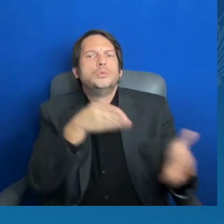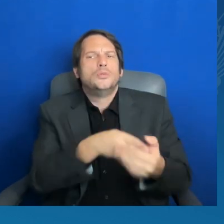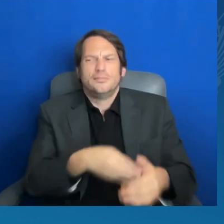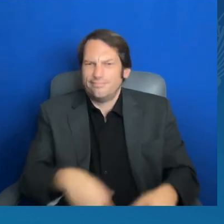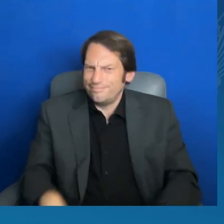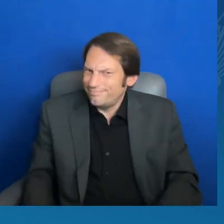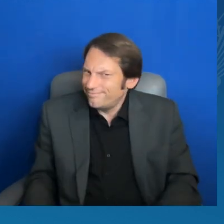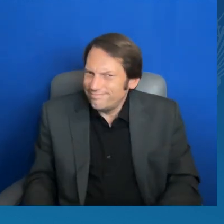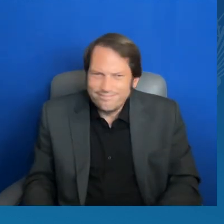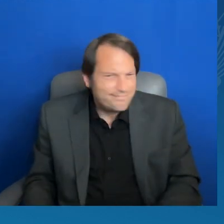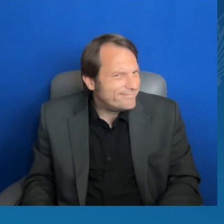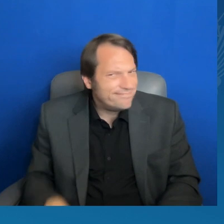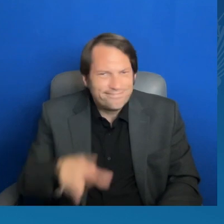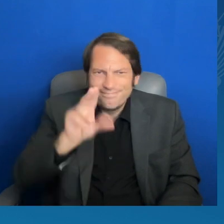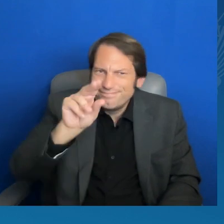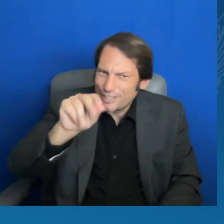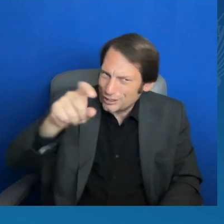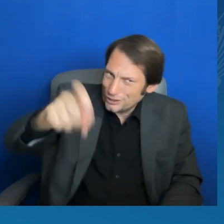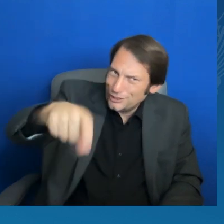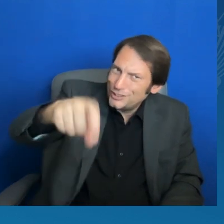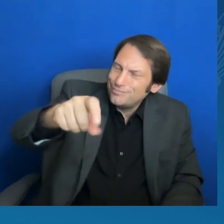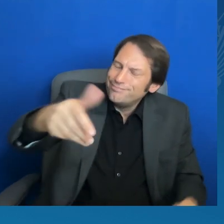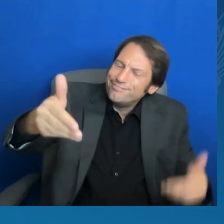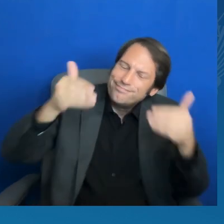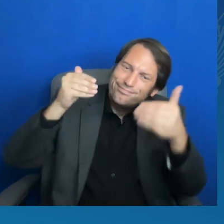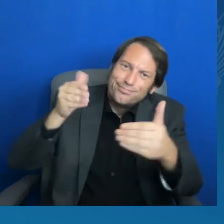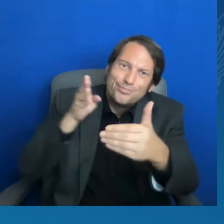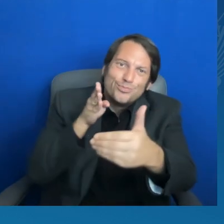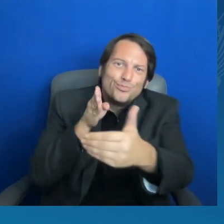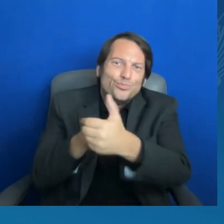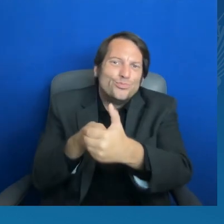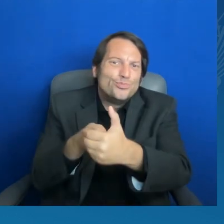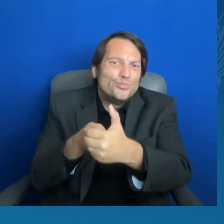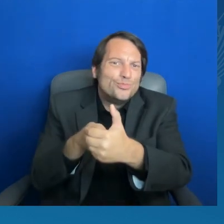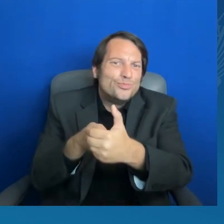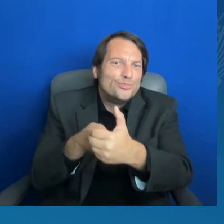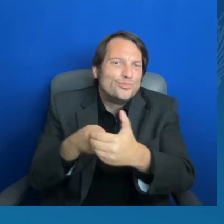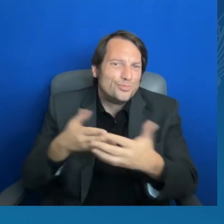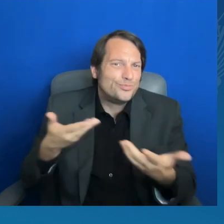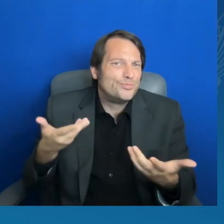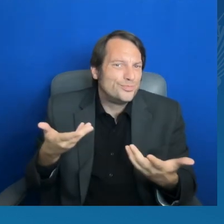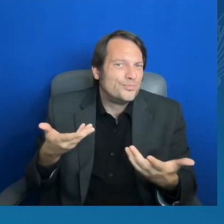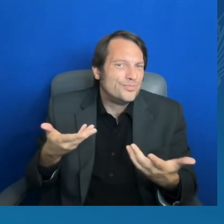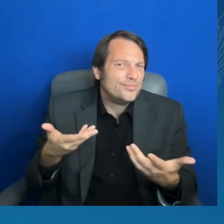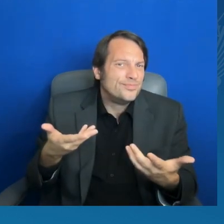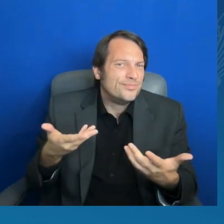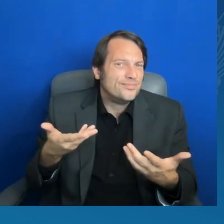The Vice President: -- on this issue. Ms. Ferrell-Zabala: That's right. The Vice President: You know, you can't, on the one hand, say --